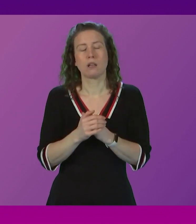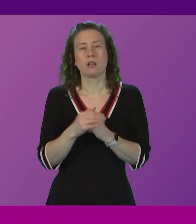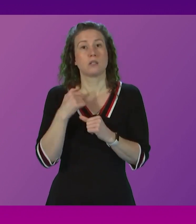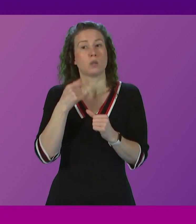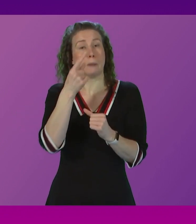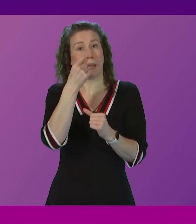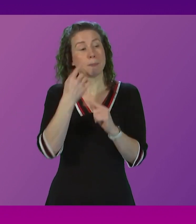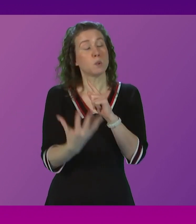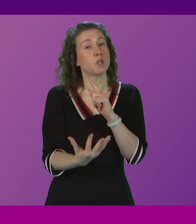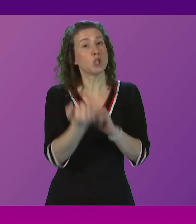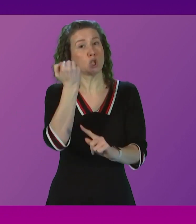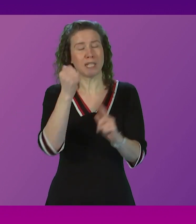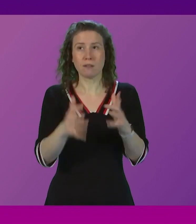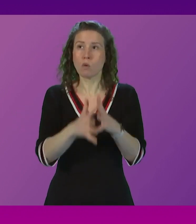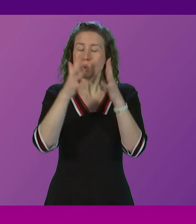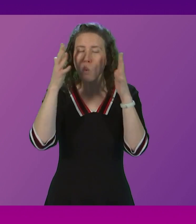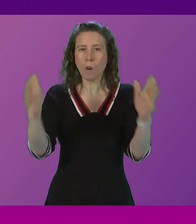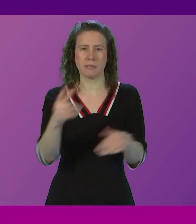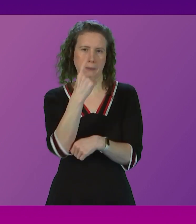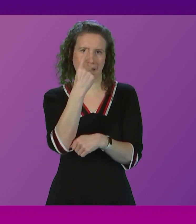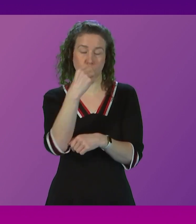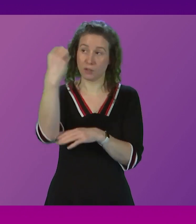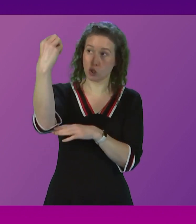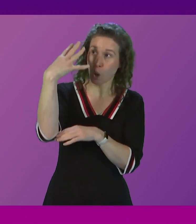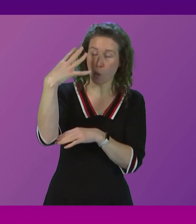In order to achieve the enormous potential that solar energy can